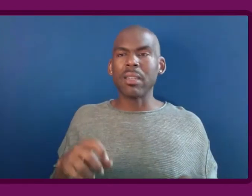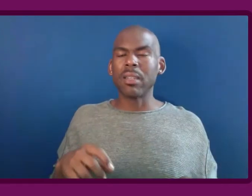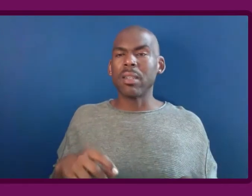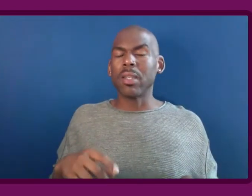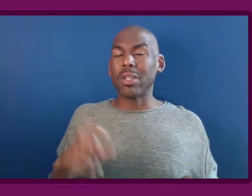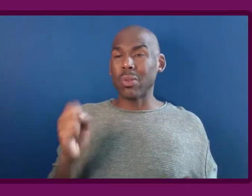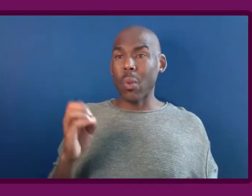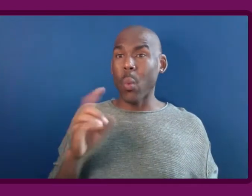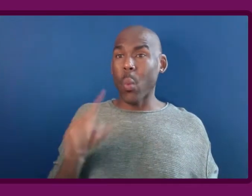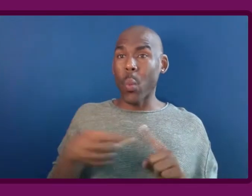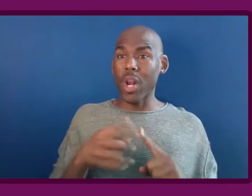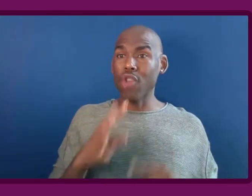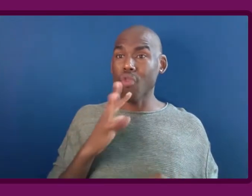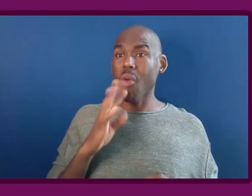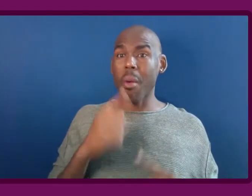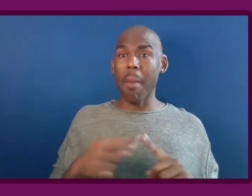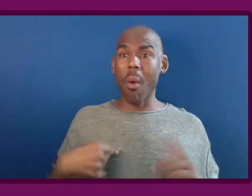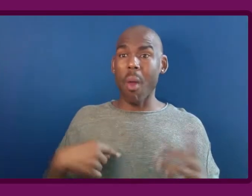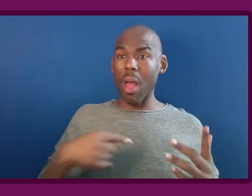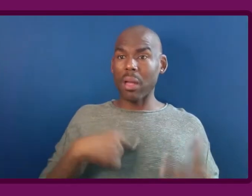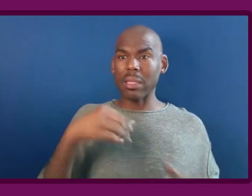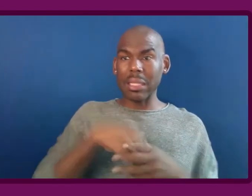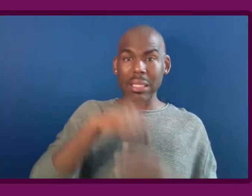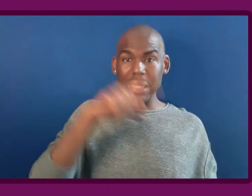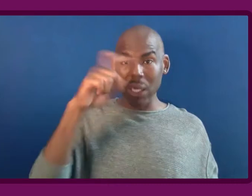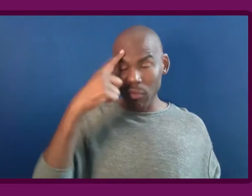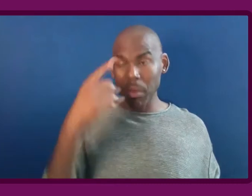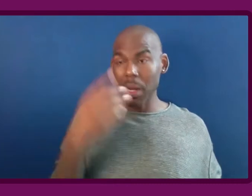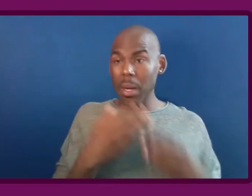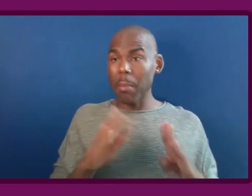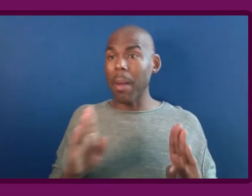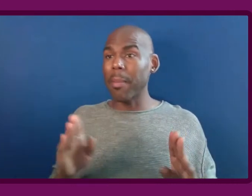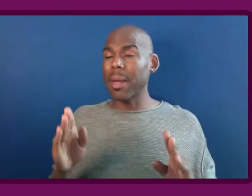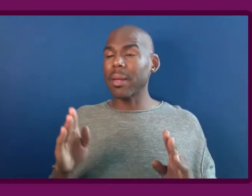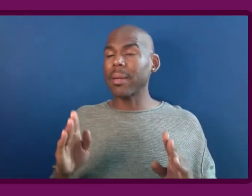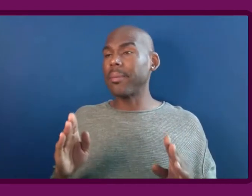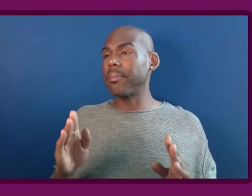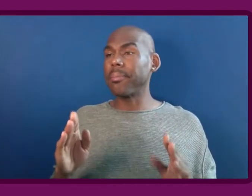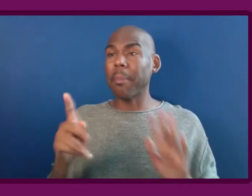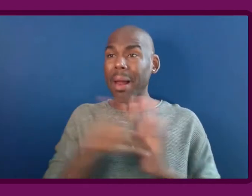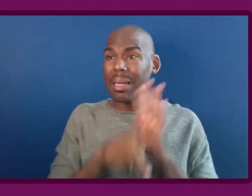It comes to the fact that, when they talk about us, in government, in policy,